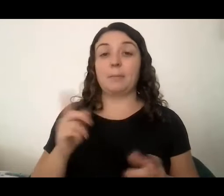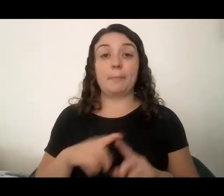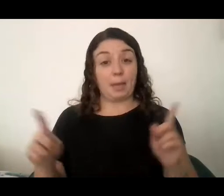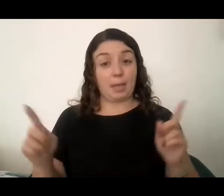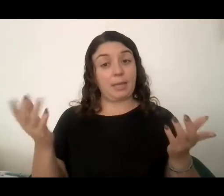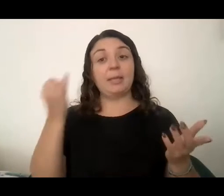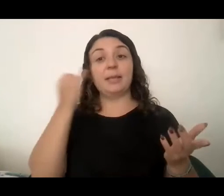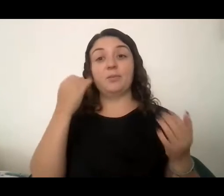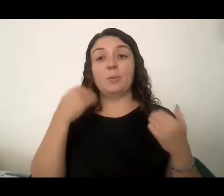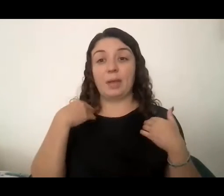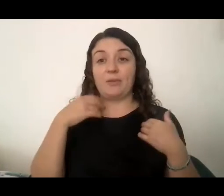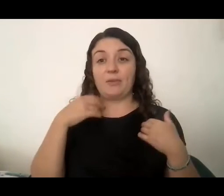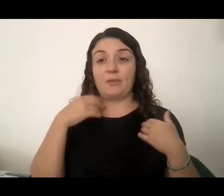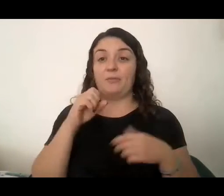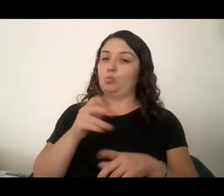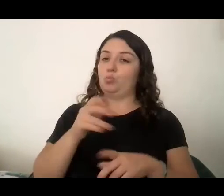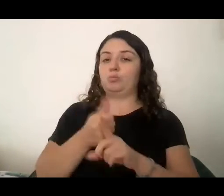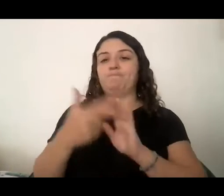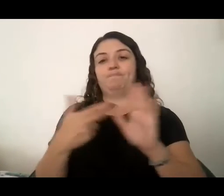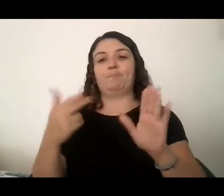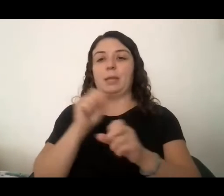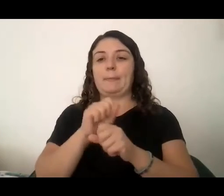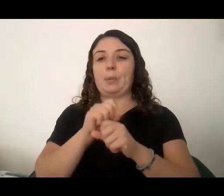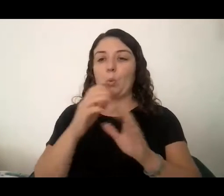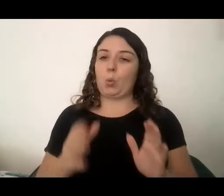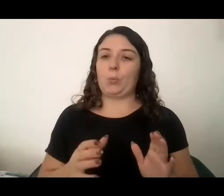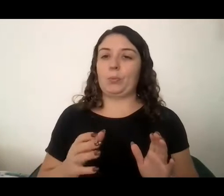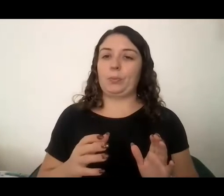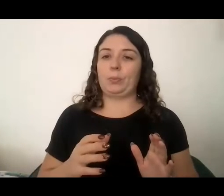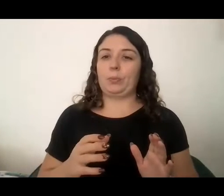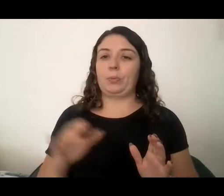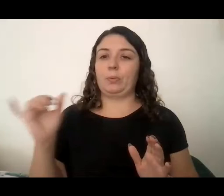up as an employee of the business, literally you are set up, like in general, you would have